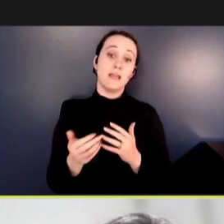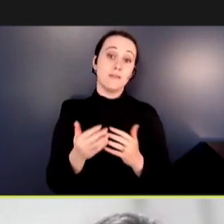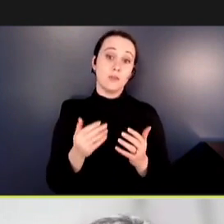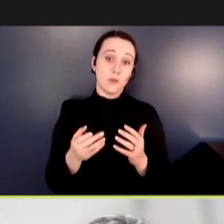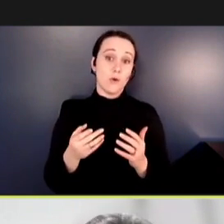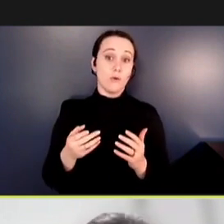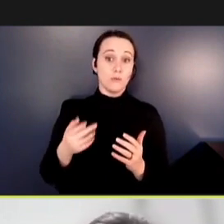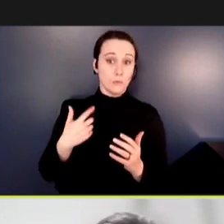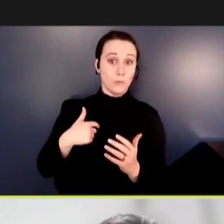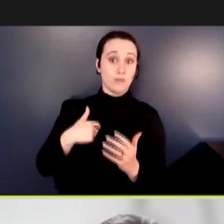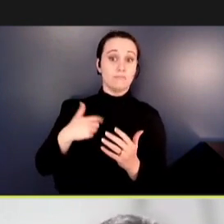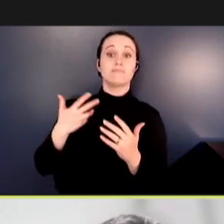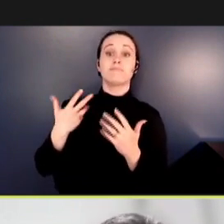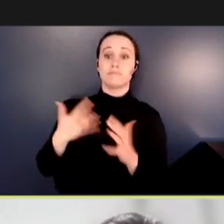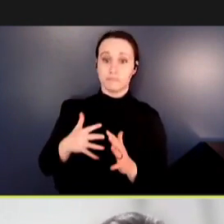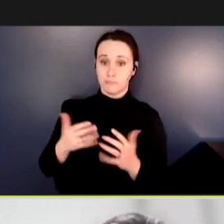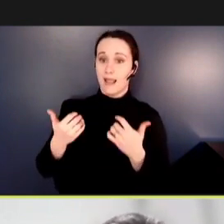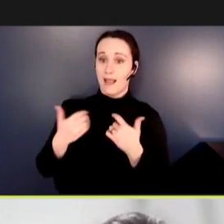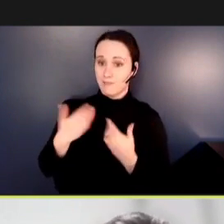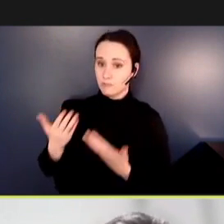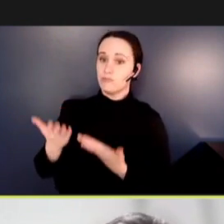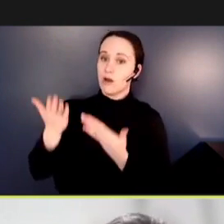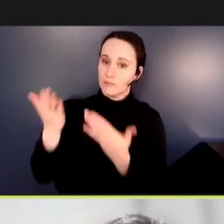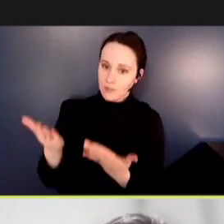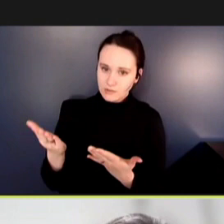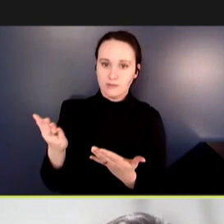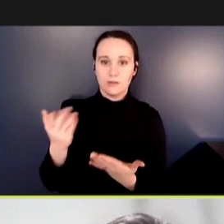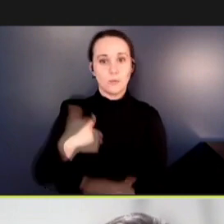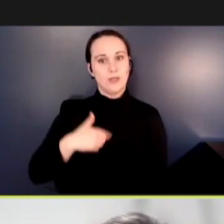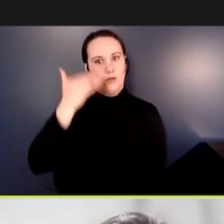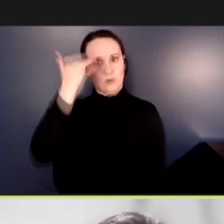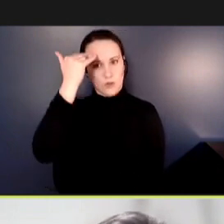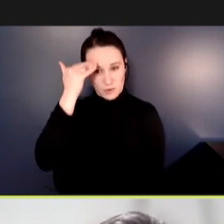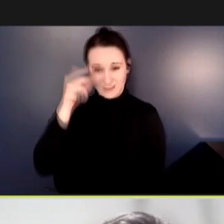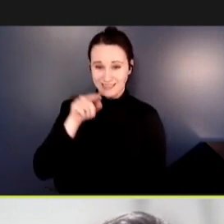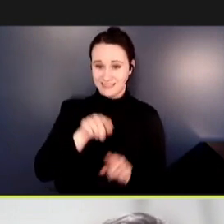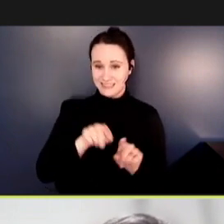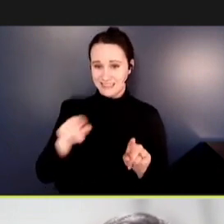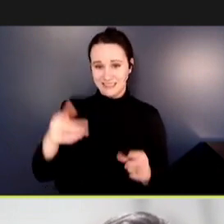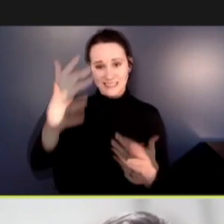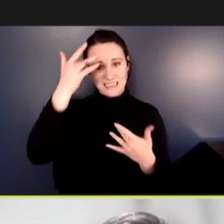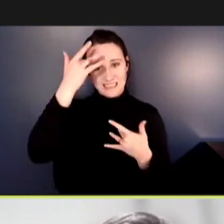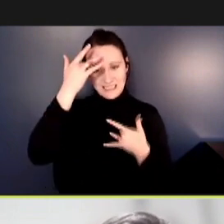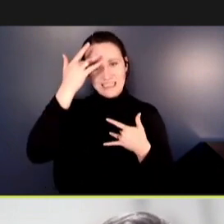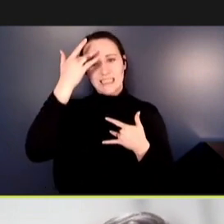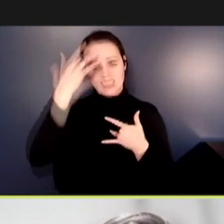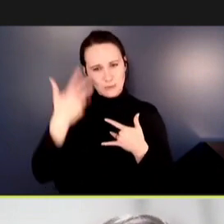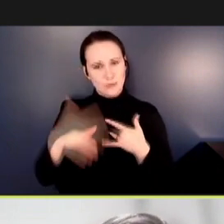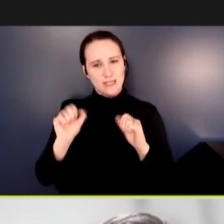despite the fact that we know that these diseases could have a significant effect in the morbidity